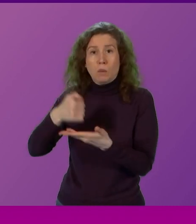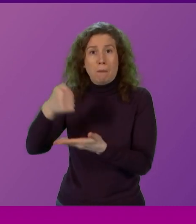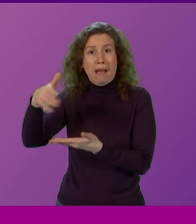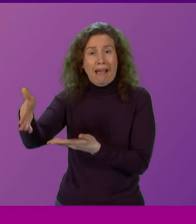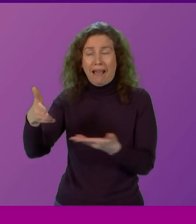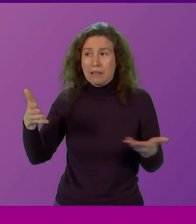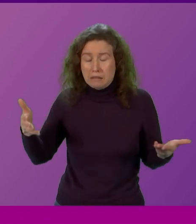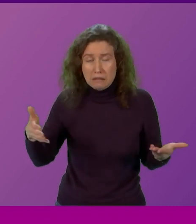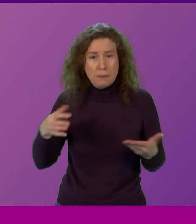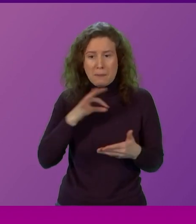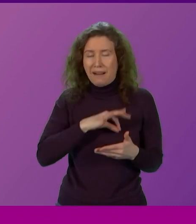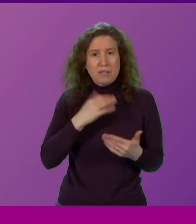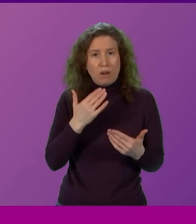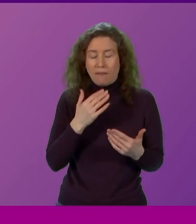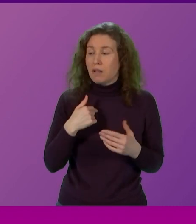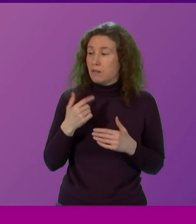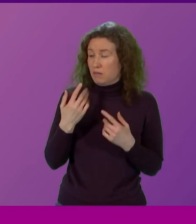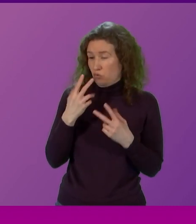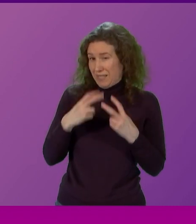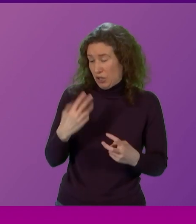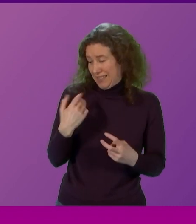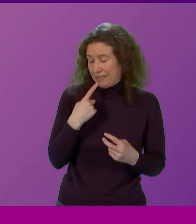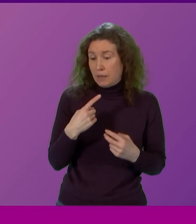Research has reportedly revealed that basic benefits that are given to low-income households